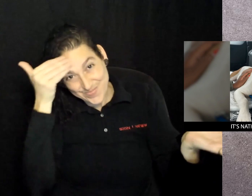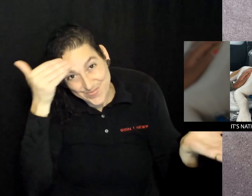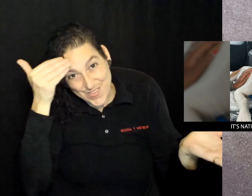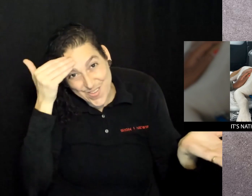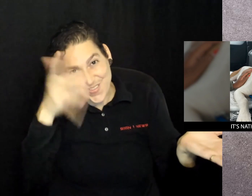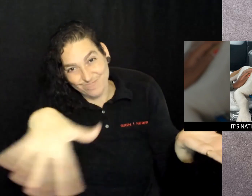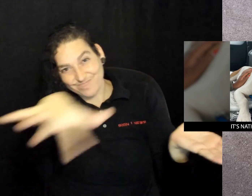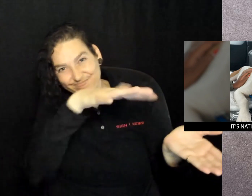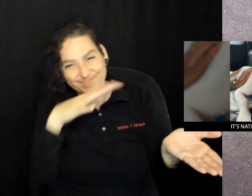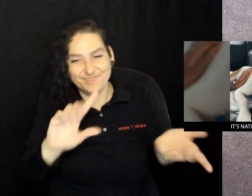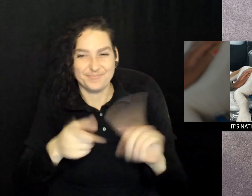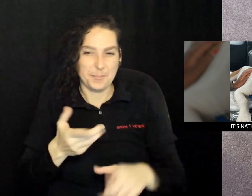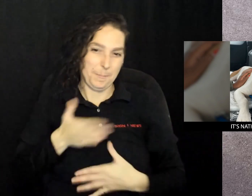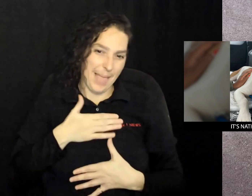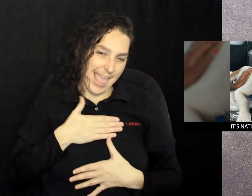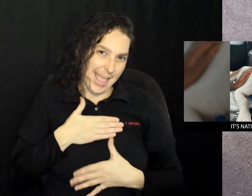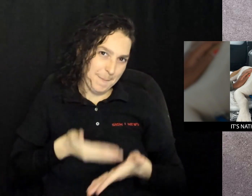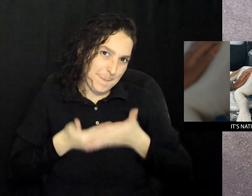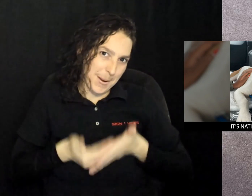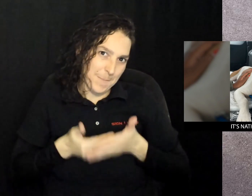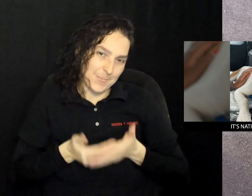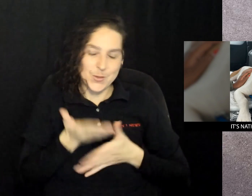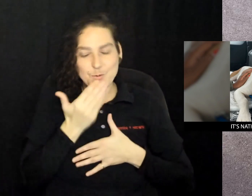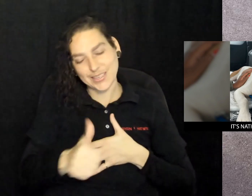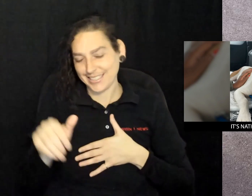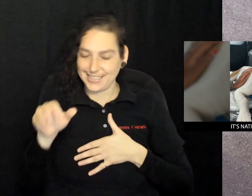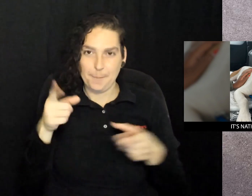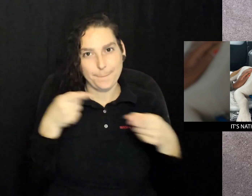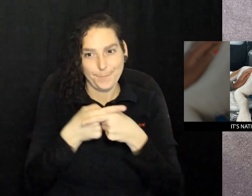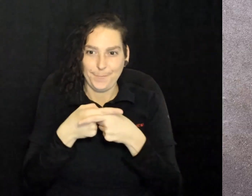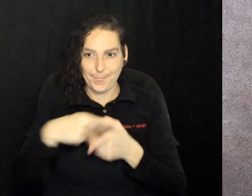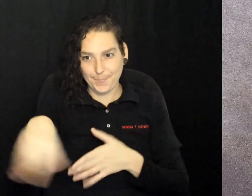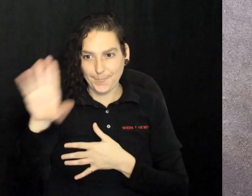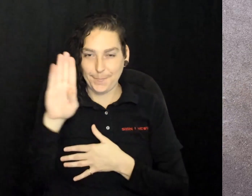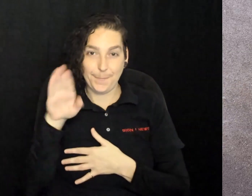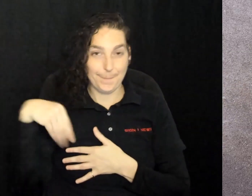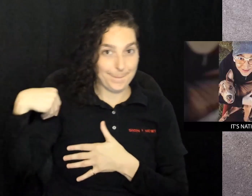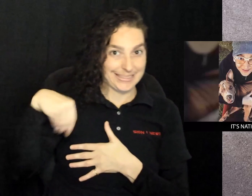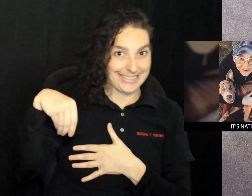and of course you guys already know my sweet mutt Beanz